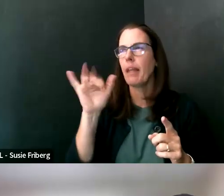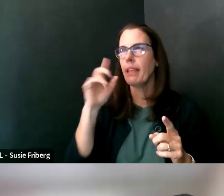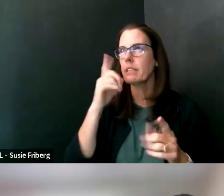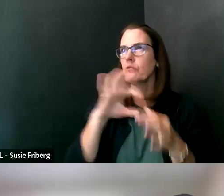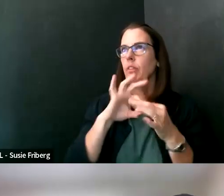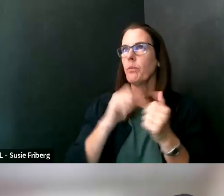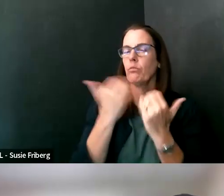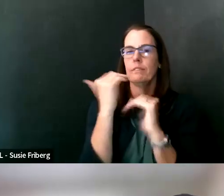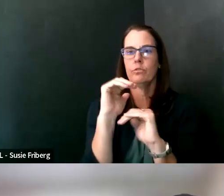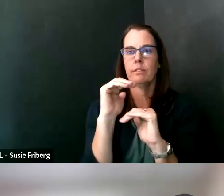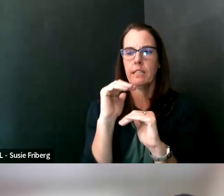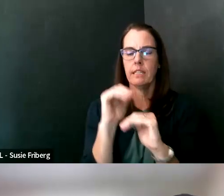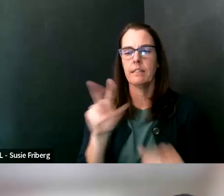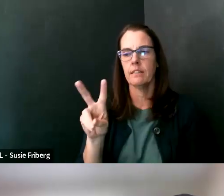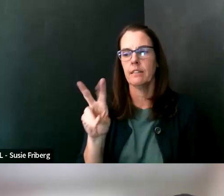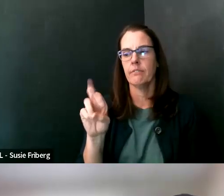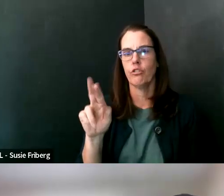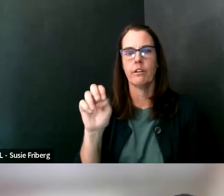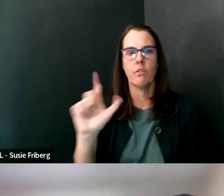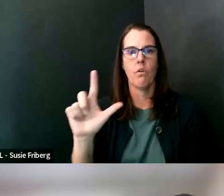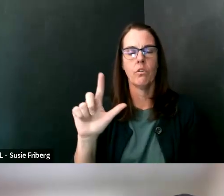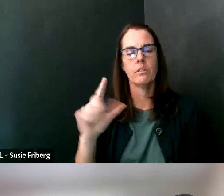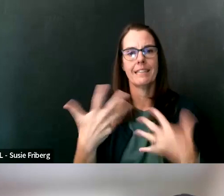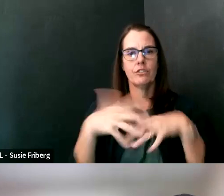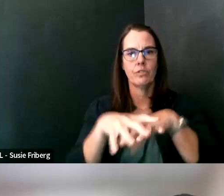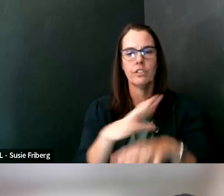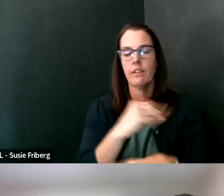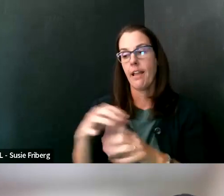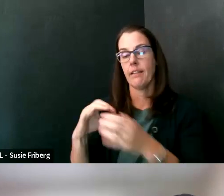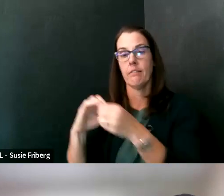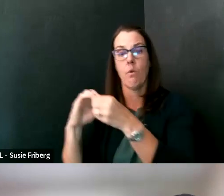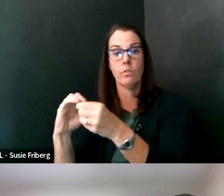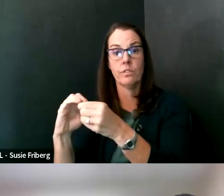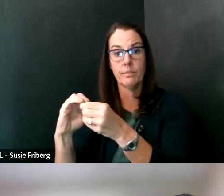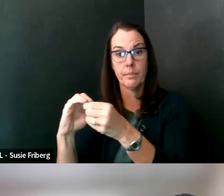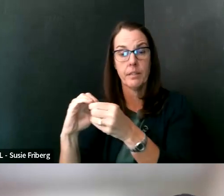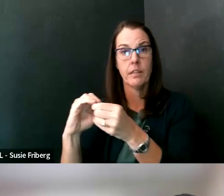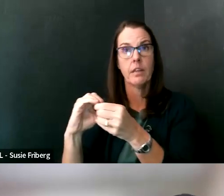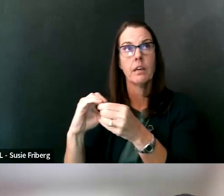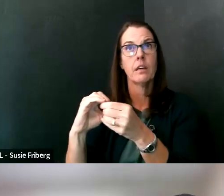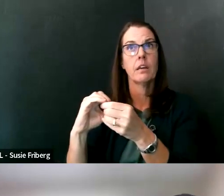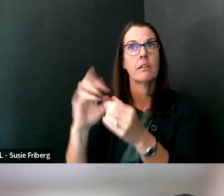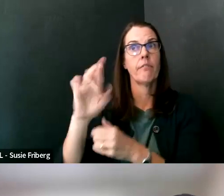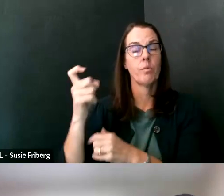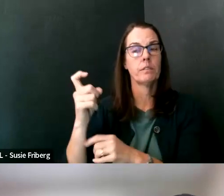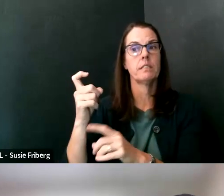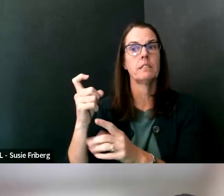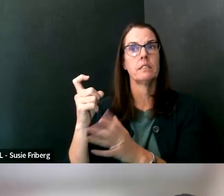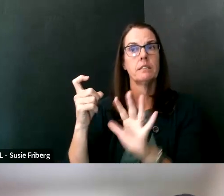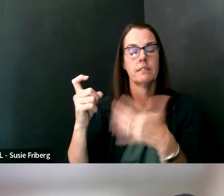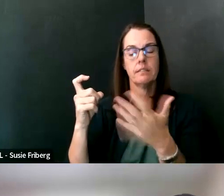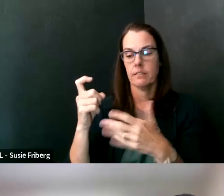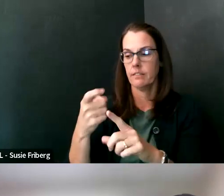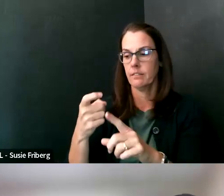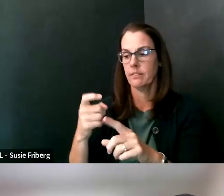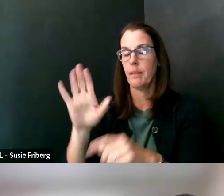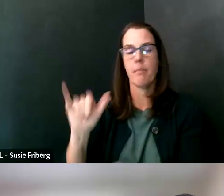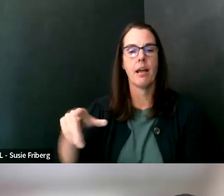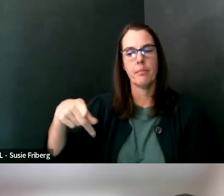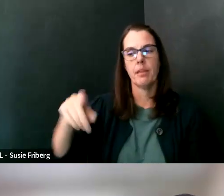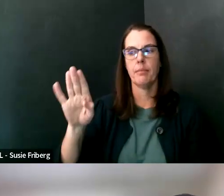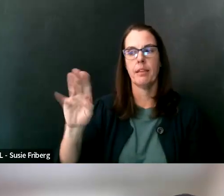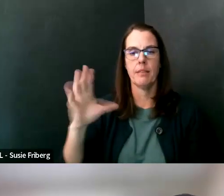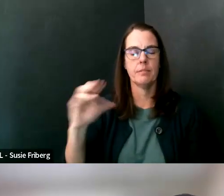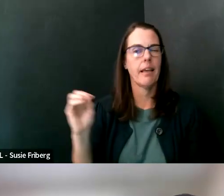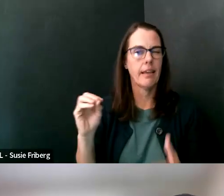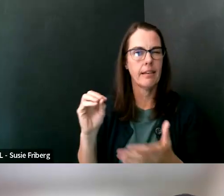u vertical integration and ownership of u pharmacies by PBMs and insurance companies and so